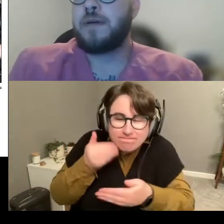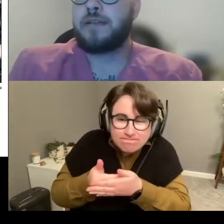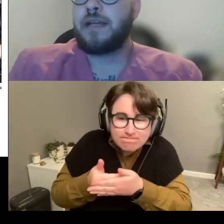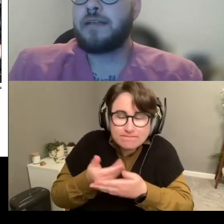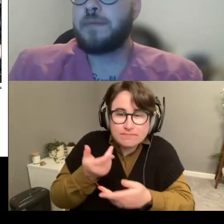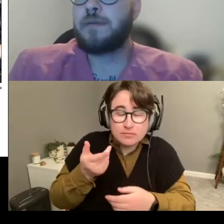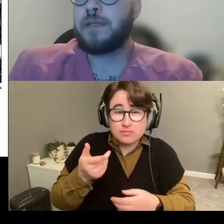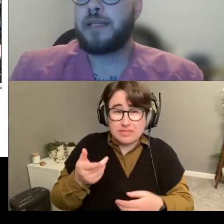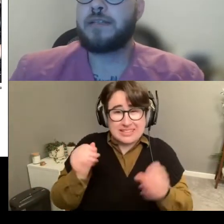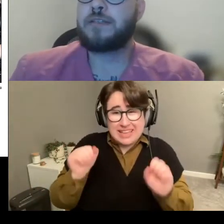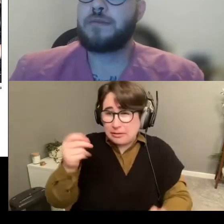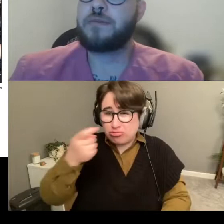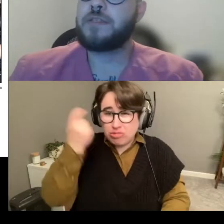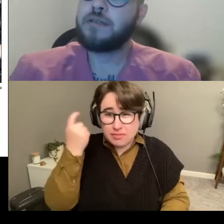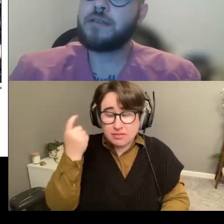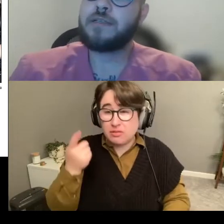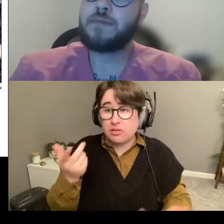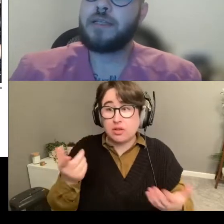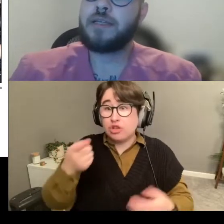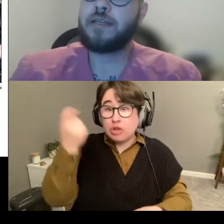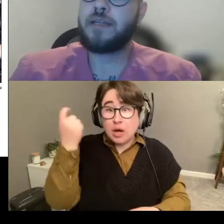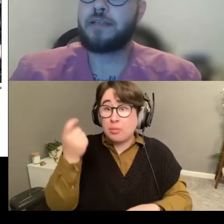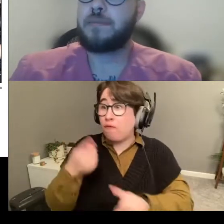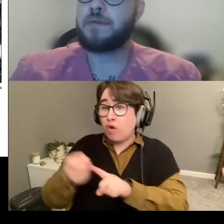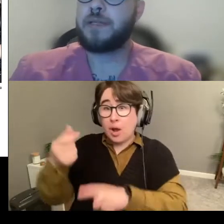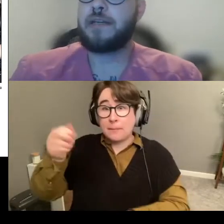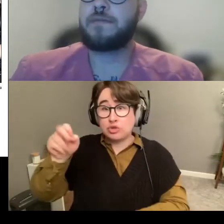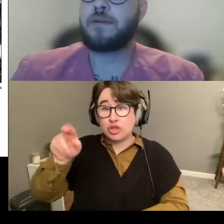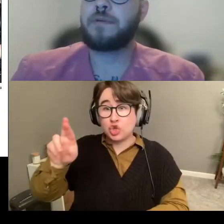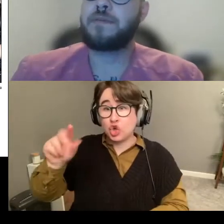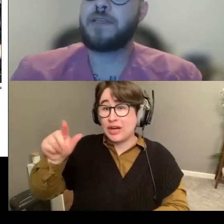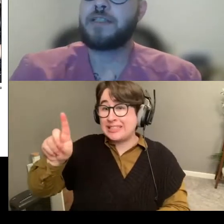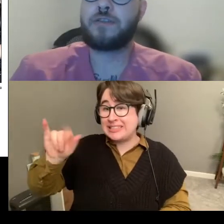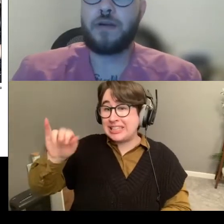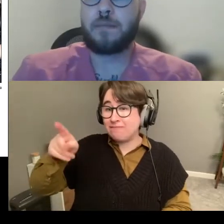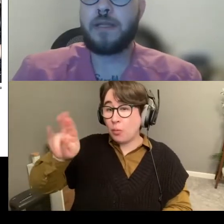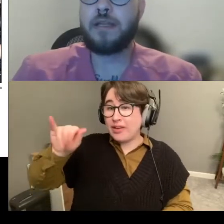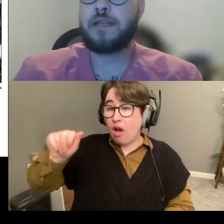whether that could be related to gender dysphoria, it could be related from previous trauma.